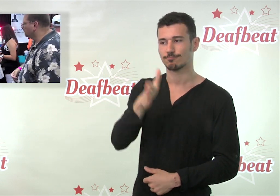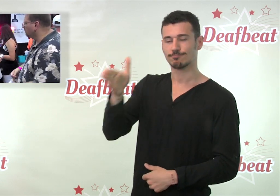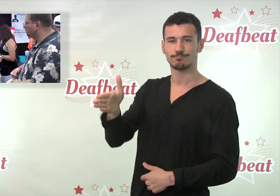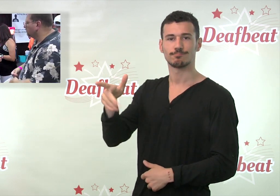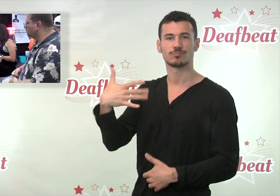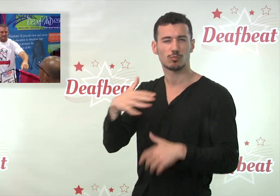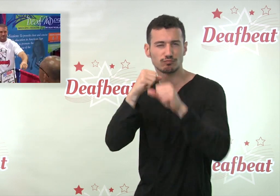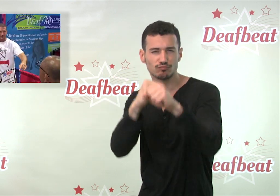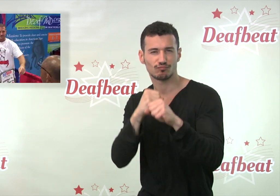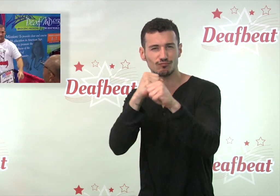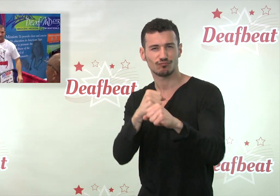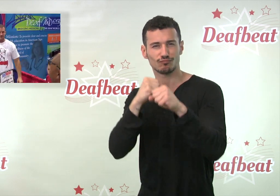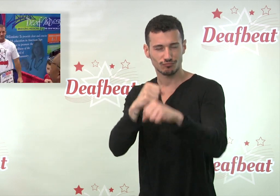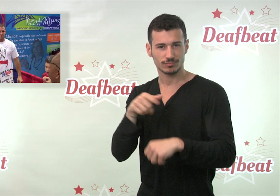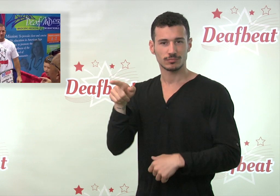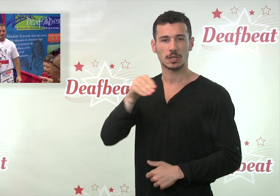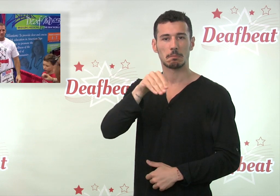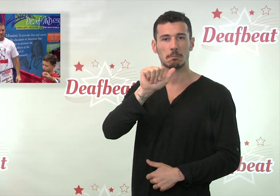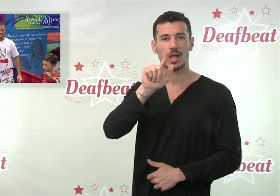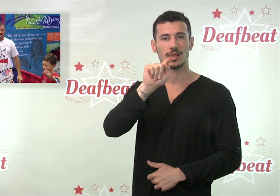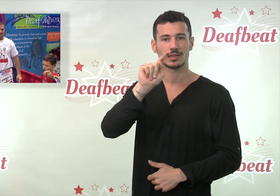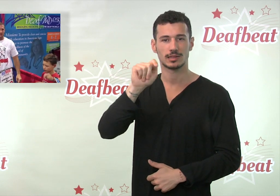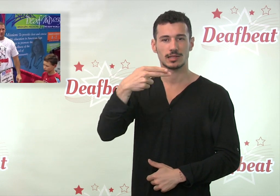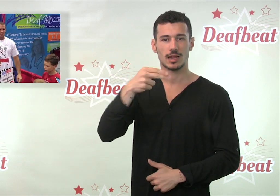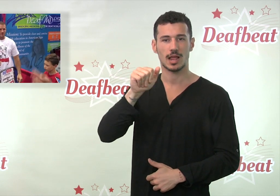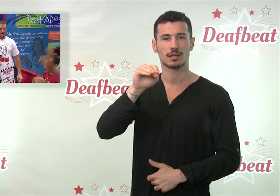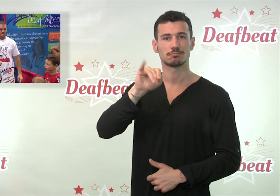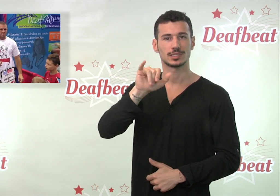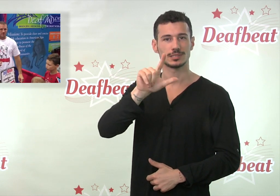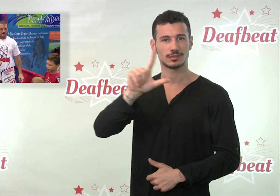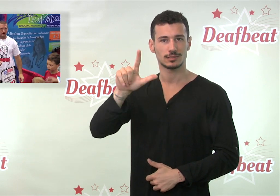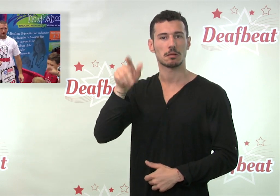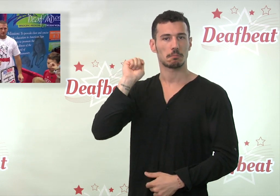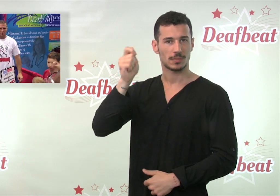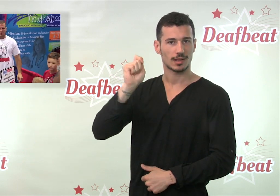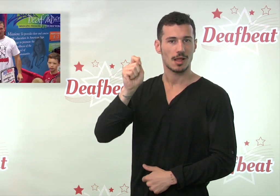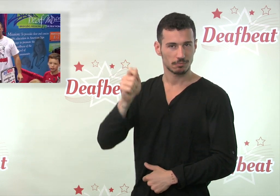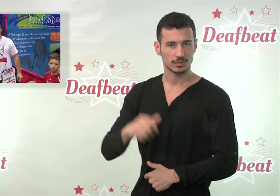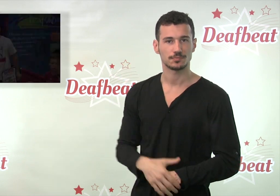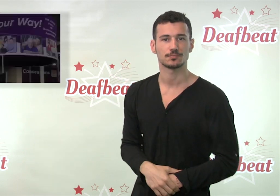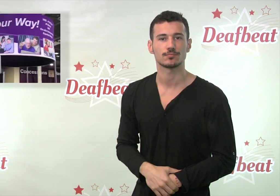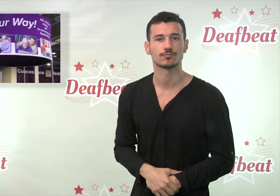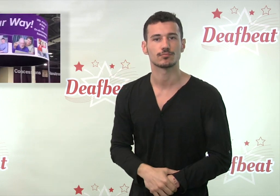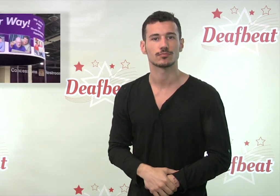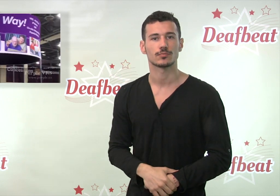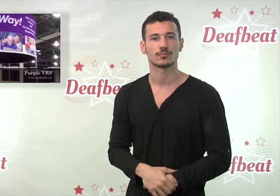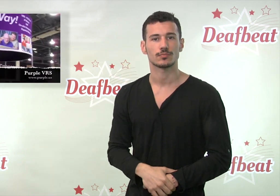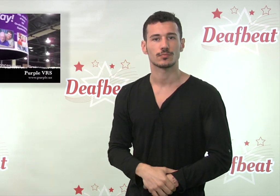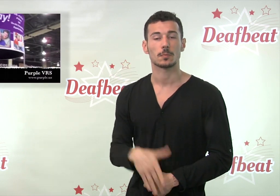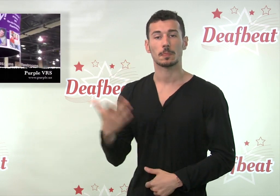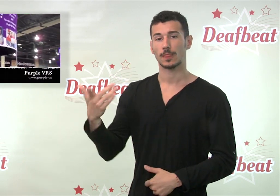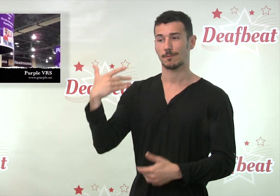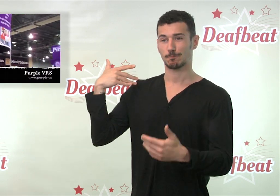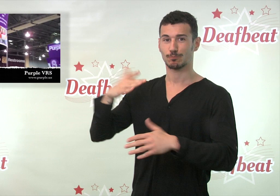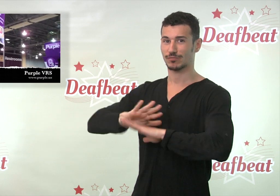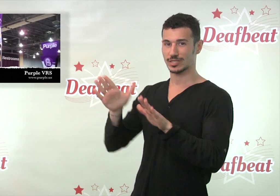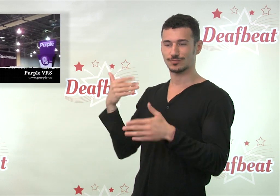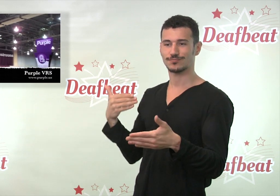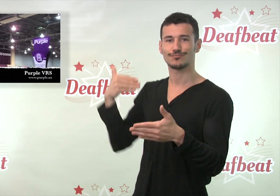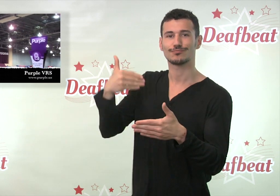and Deaf Mixed Martial Arts fighter Matt Hamill made special appearances. The second Expo was held